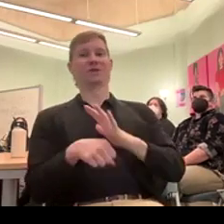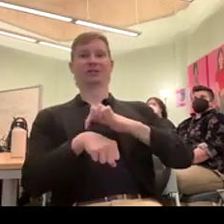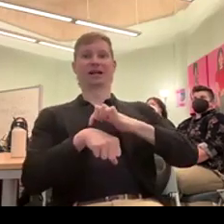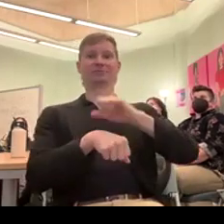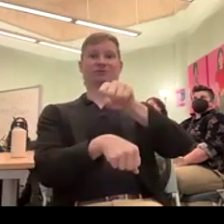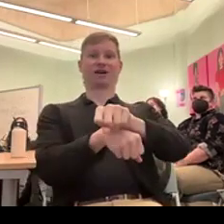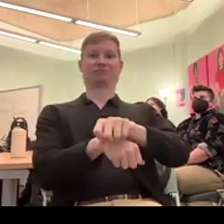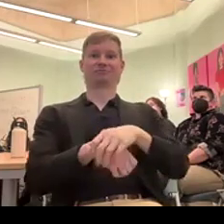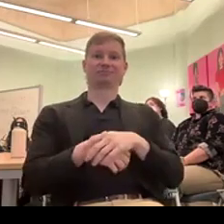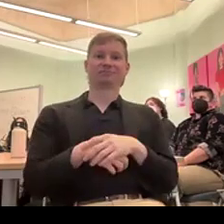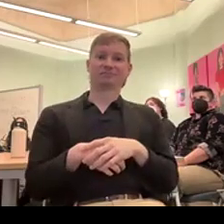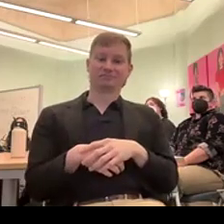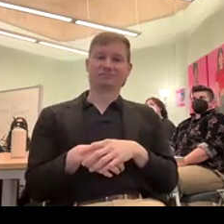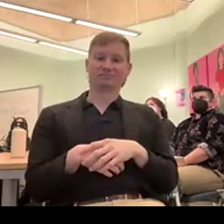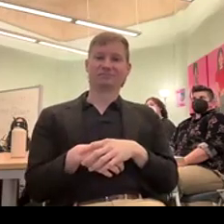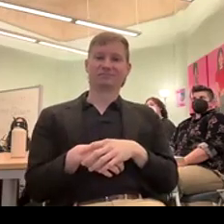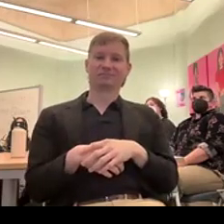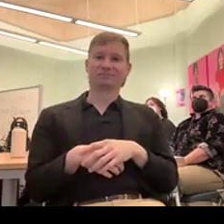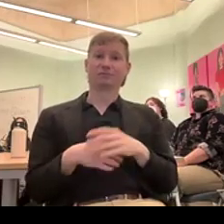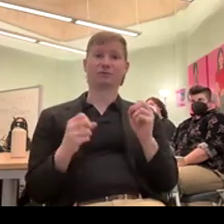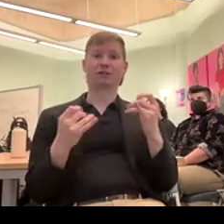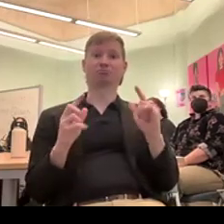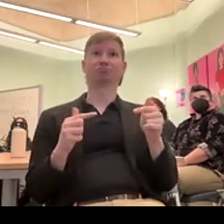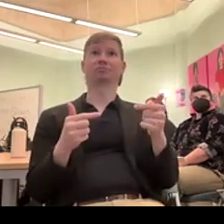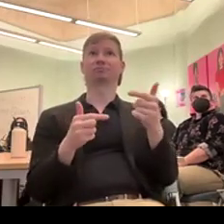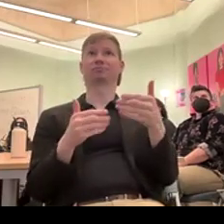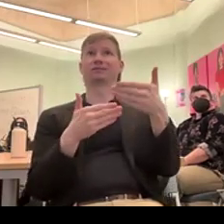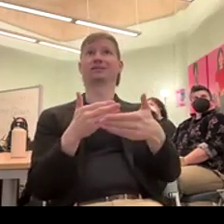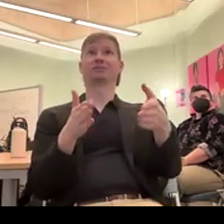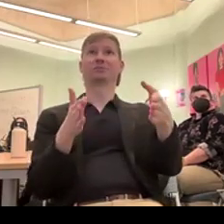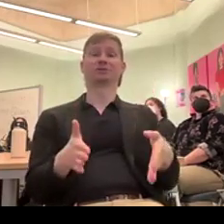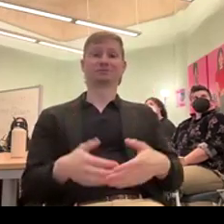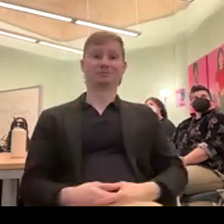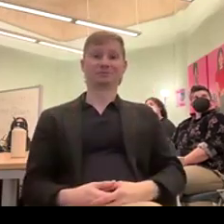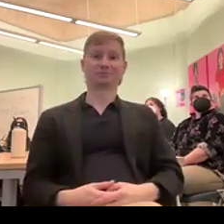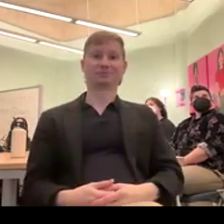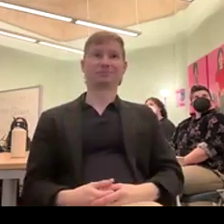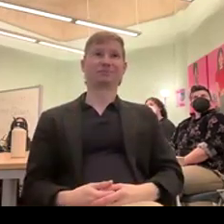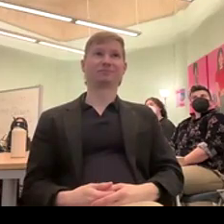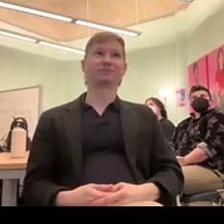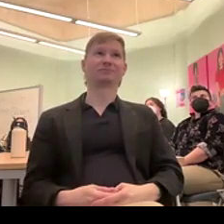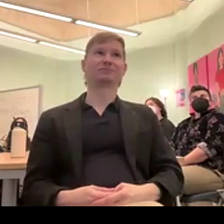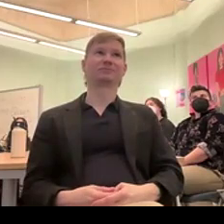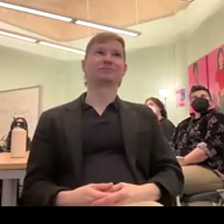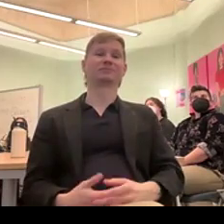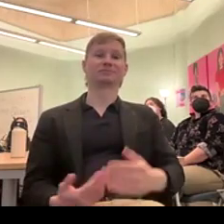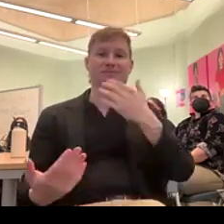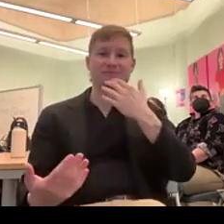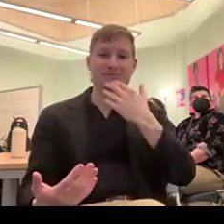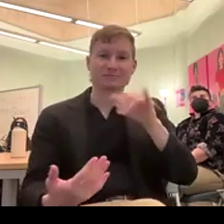so that's interesting since it's my first real full-time job. I'll pass it on to the next person.